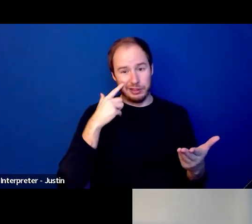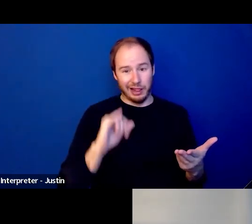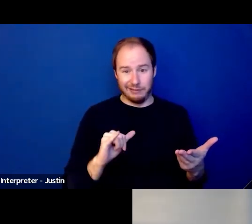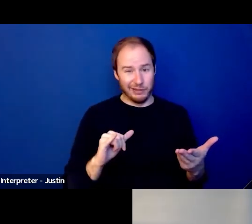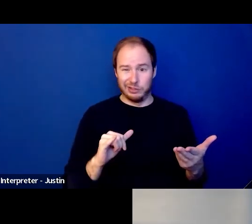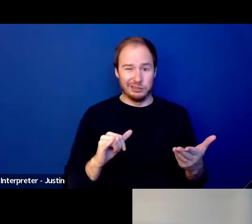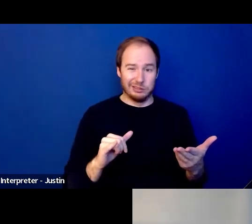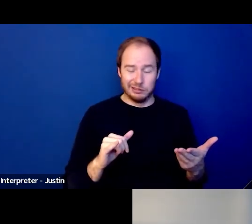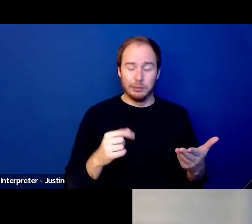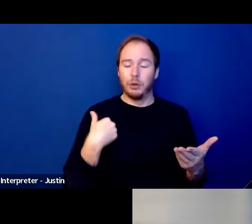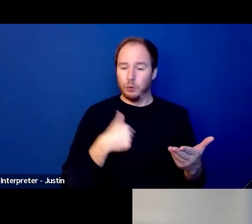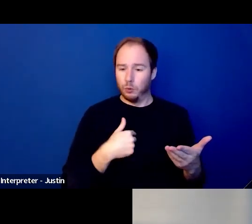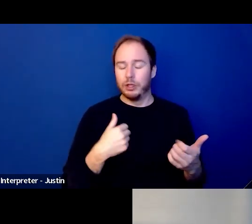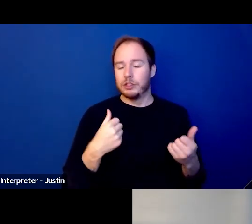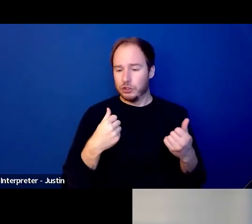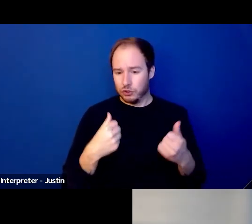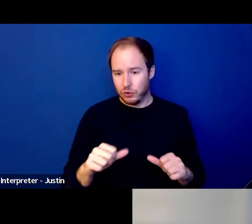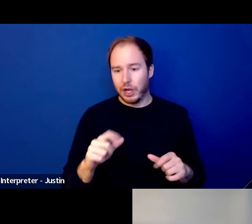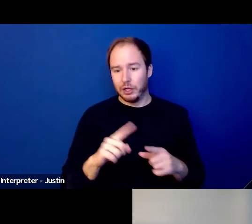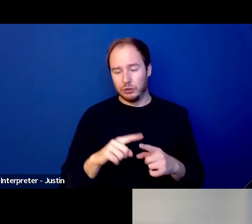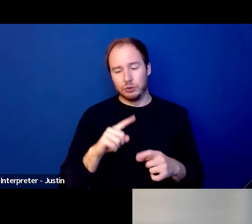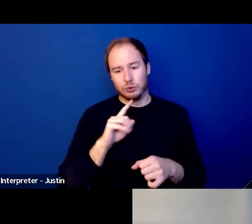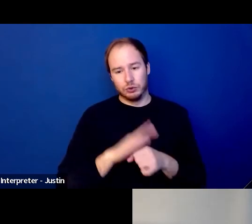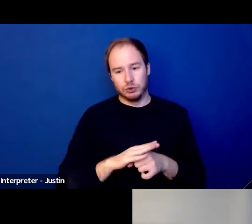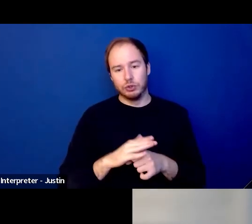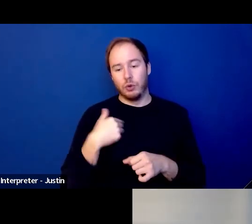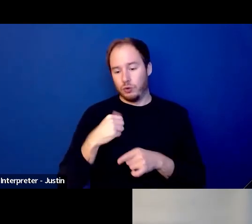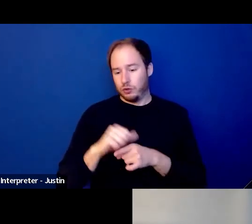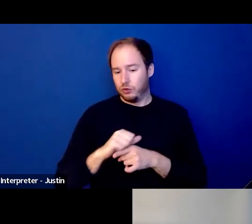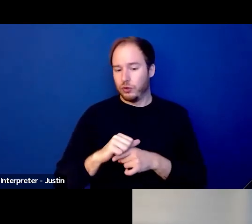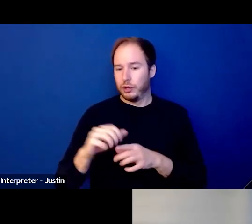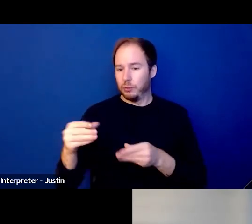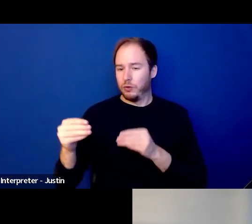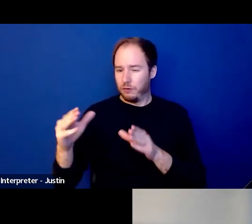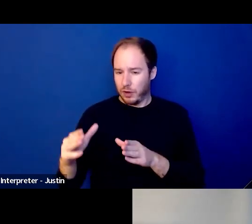but we really try to make sure that we're training our providers to be realistic